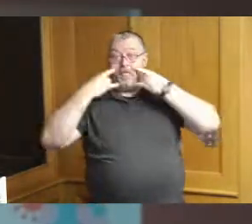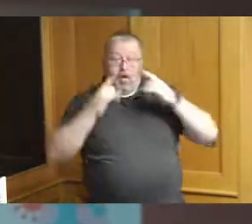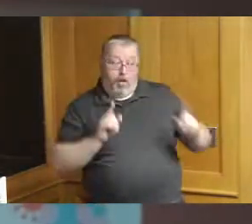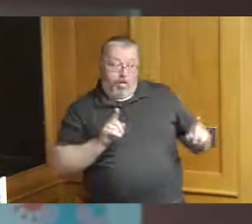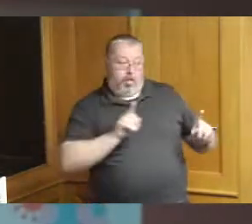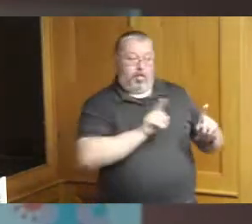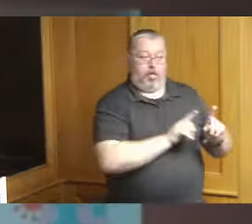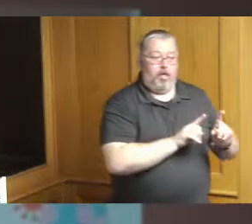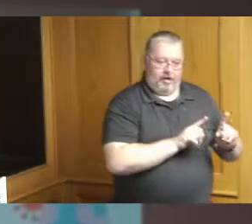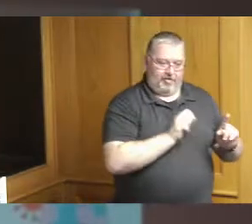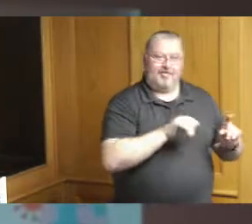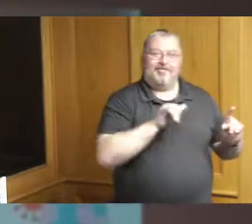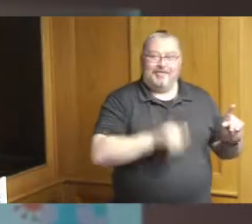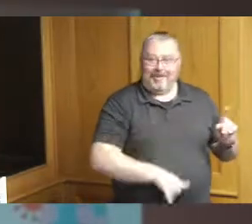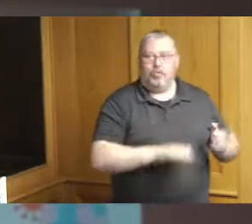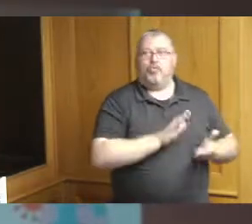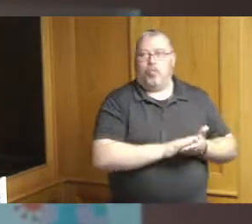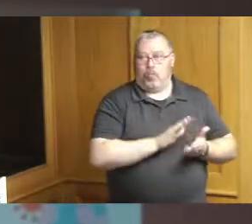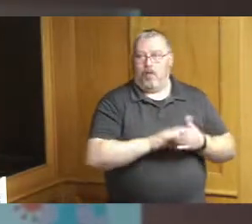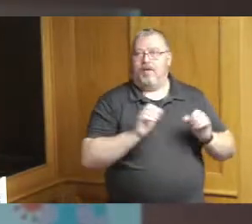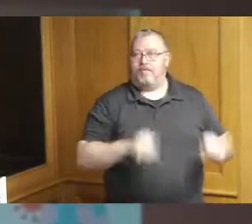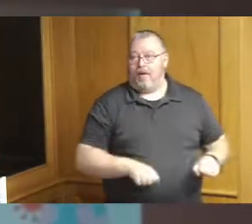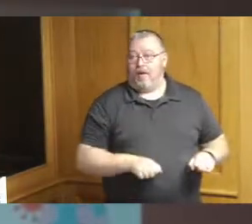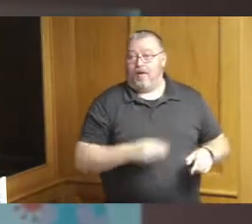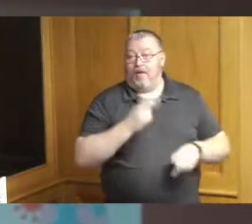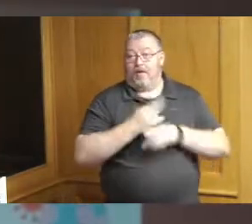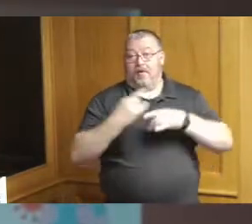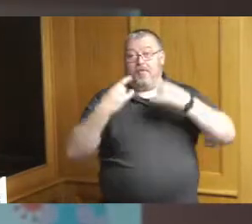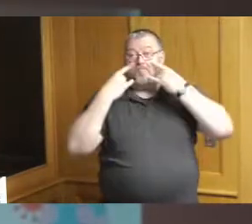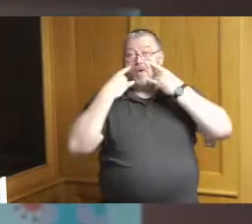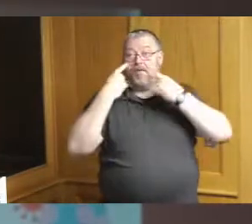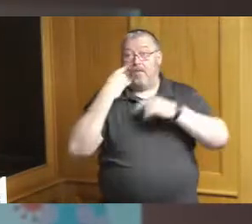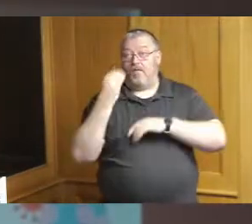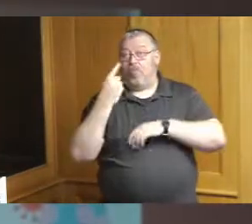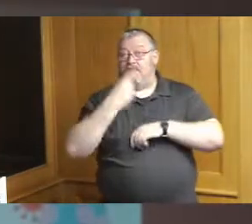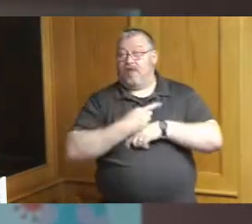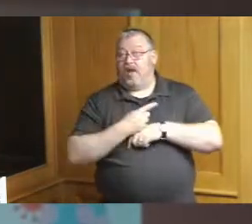on can stay in school they have to keep that mask on for 14 days and monitor for symptoms